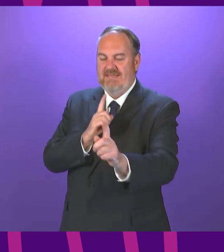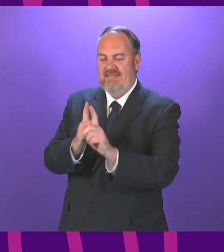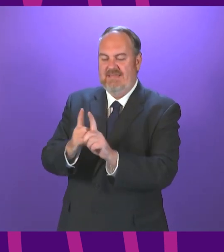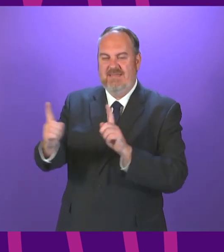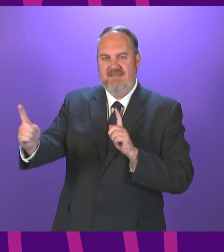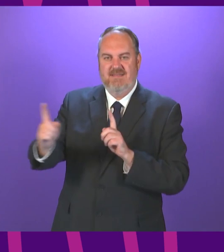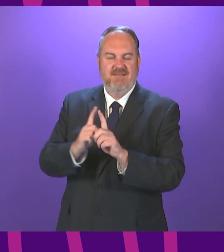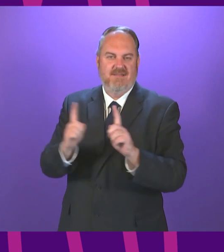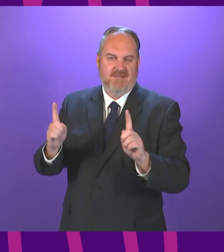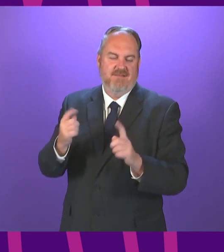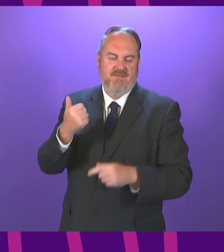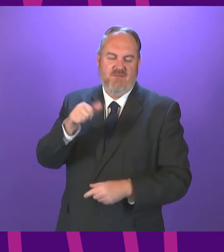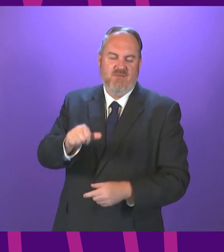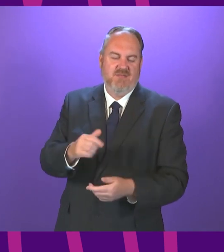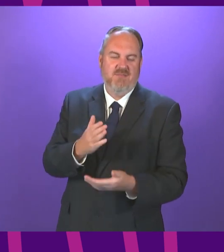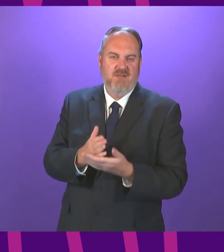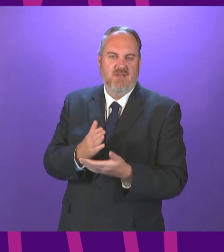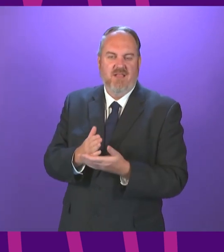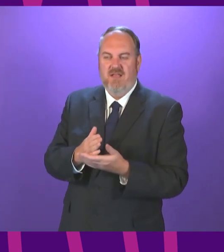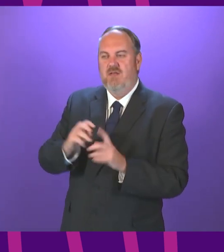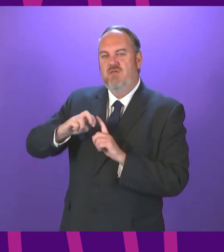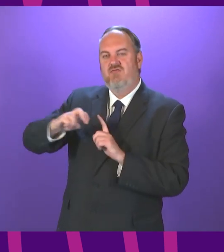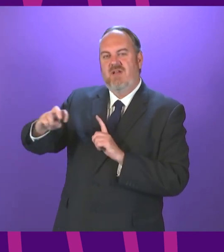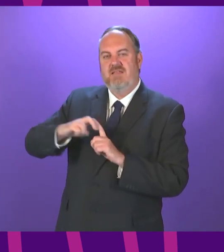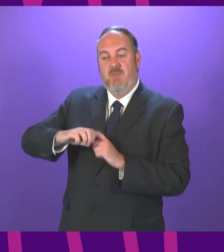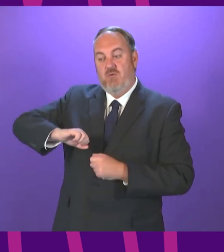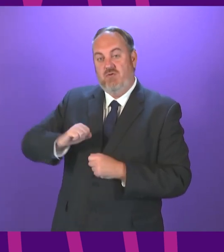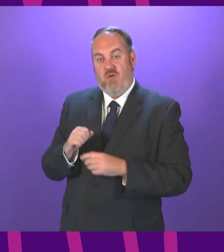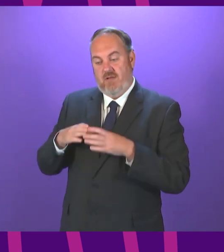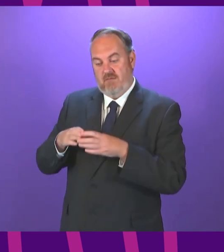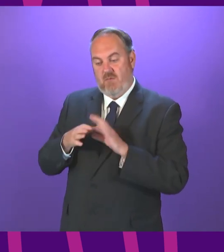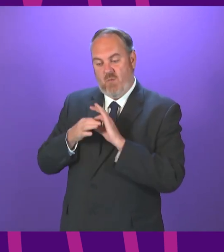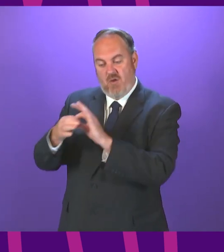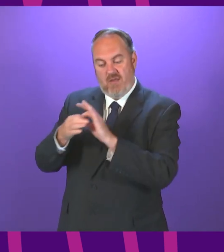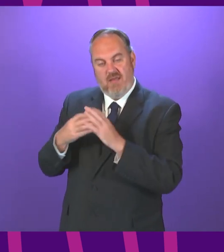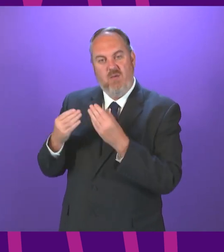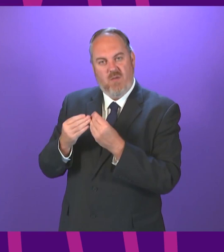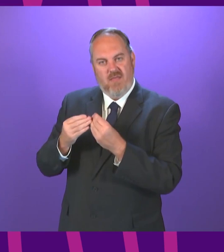Transport Scotland engages regularly with ferry operators on how to balance safety measures